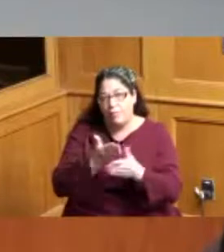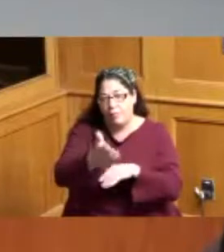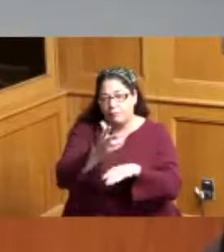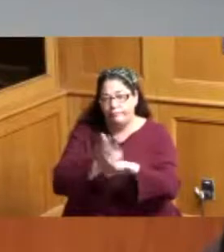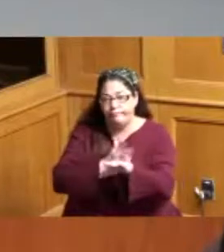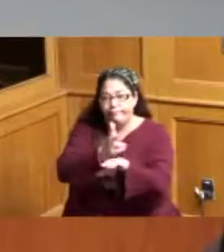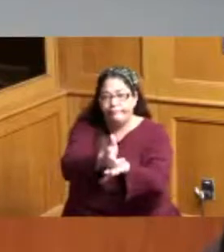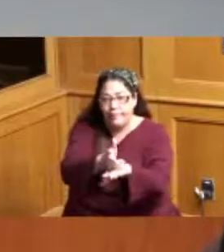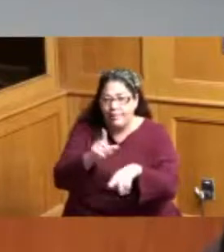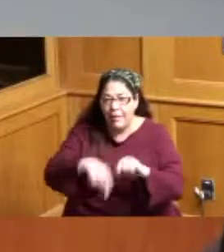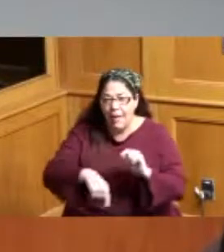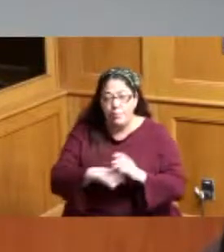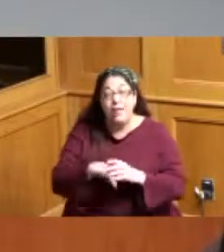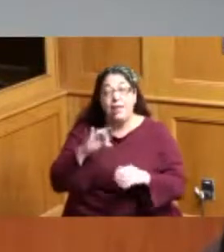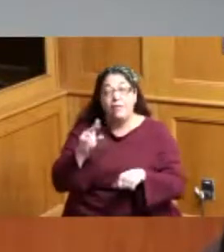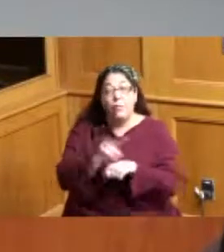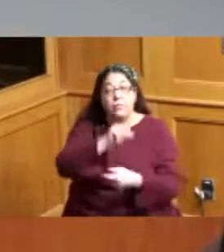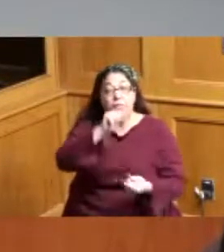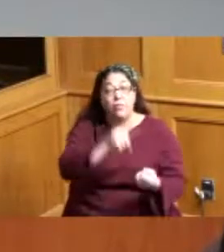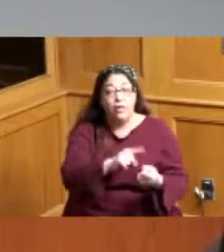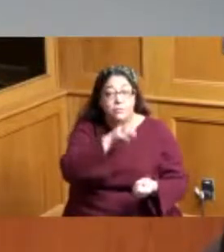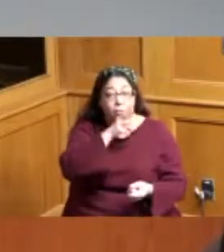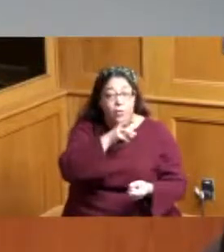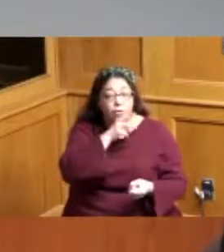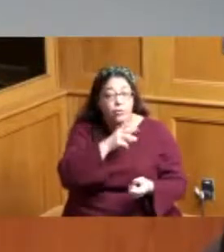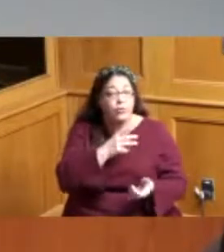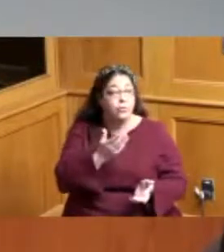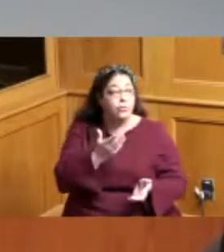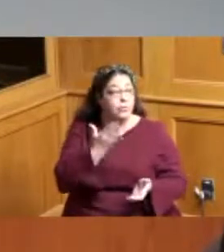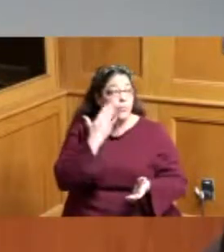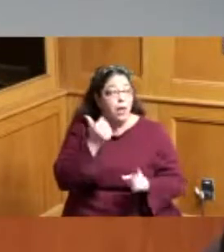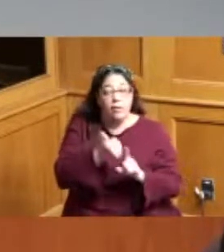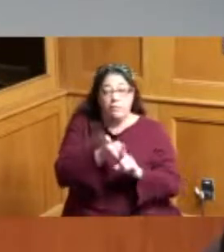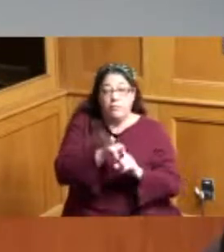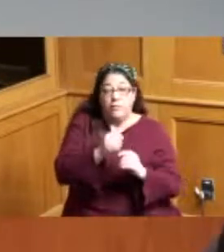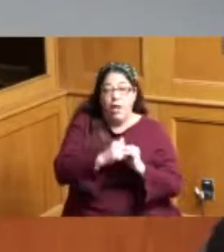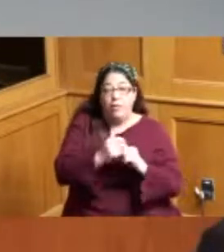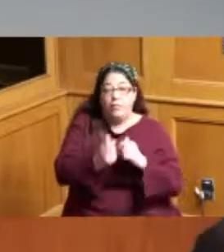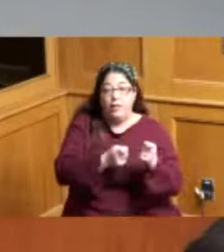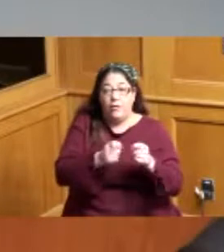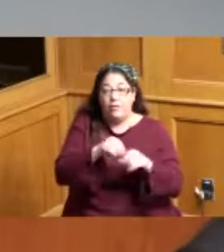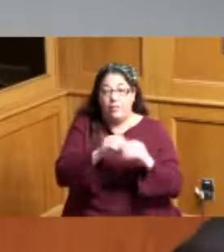utilize less by way of what they're doing in their homes then they will see a reduction